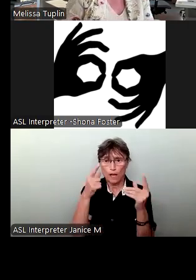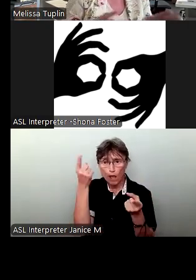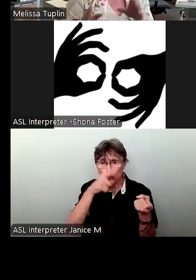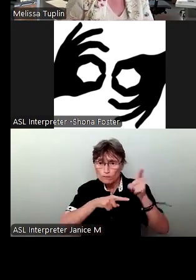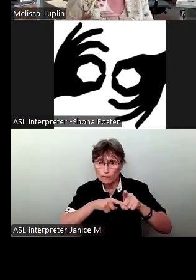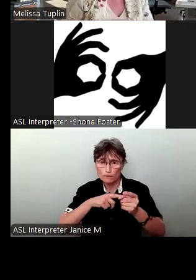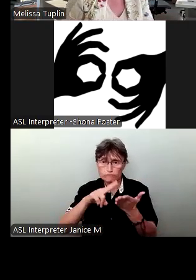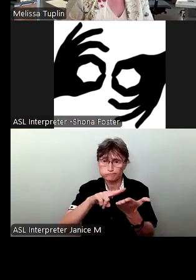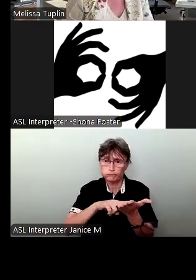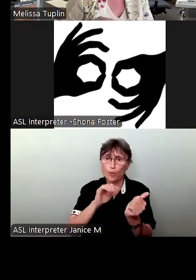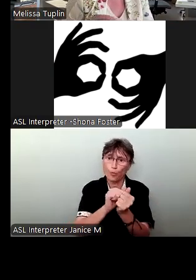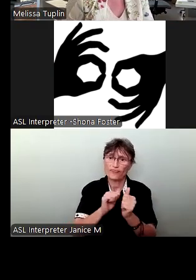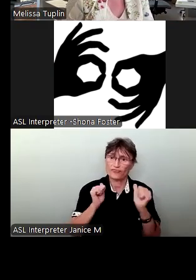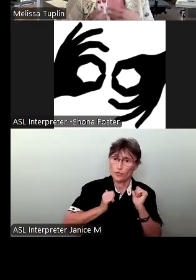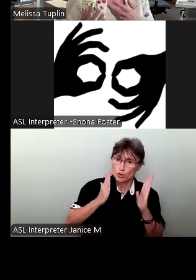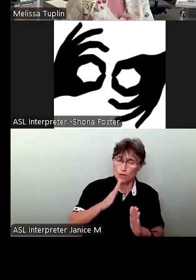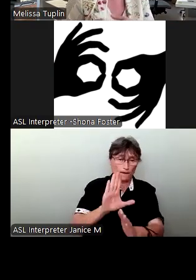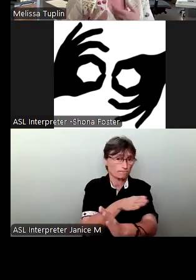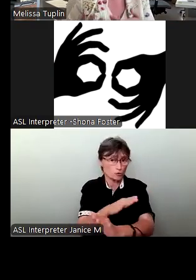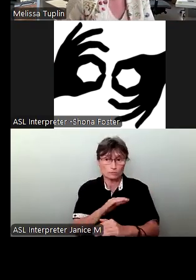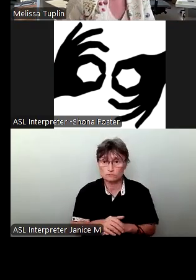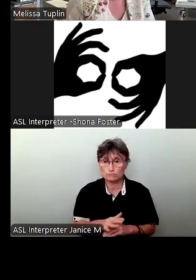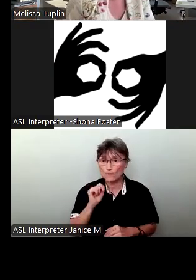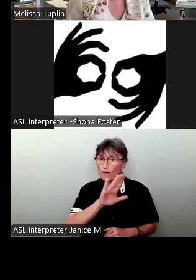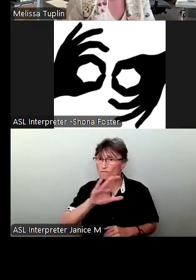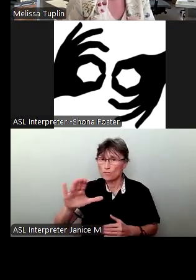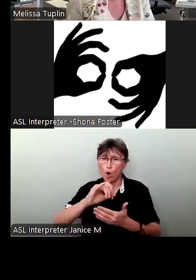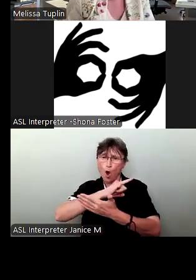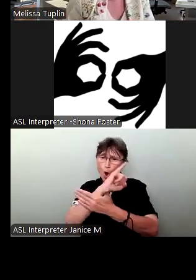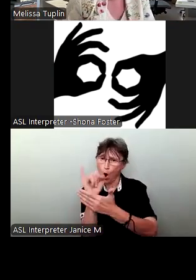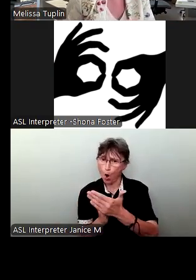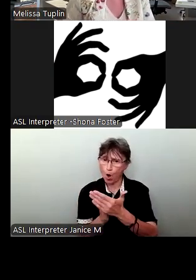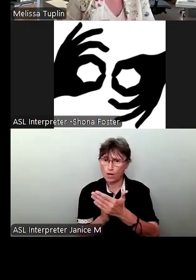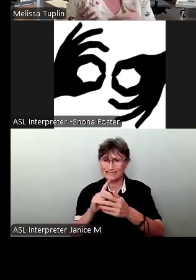If your artistic discipline does not have a formally recognized fee schedule,